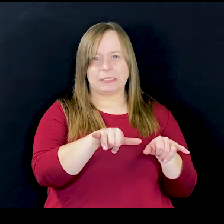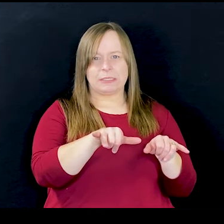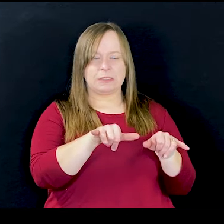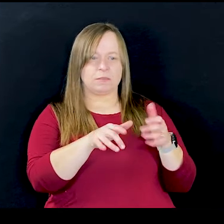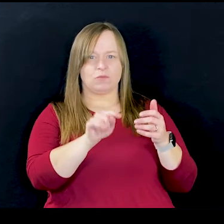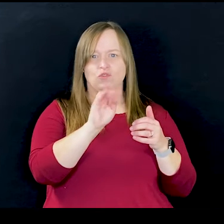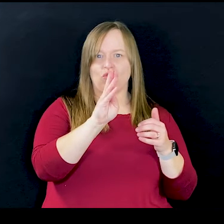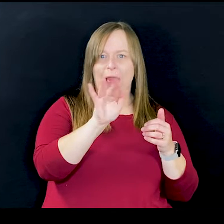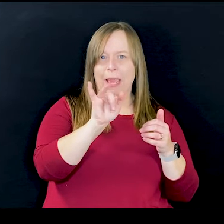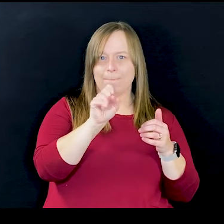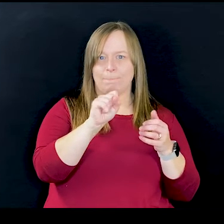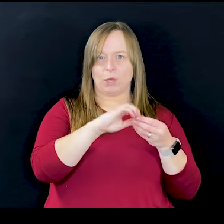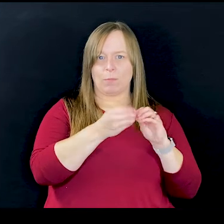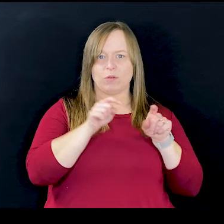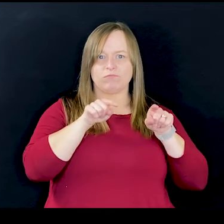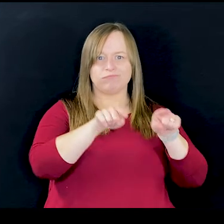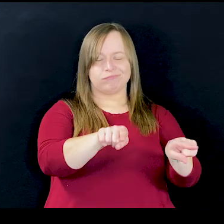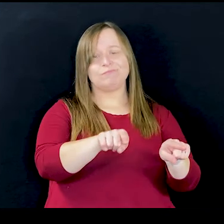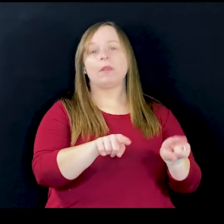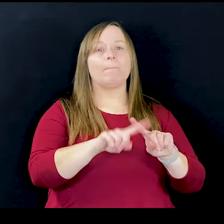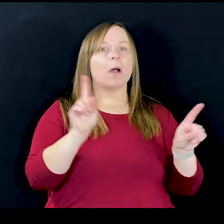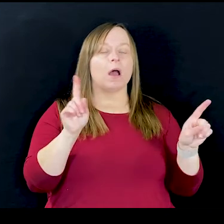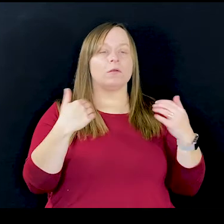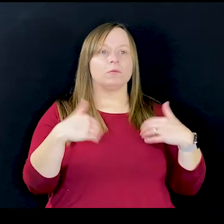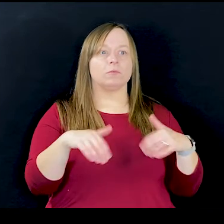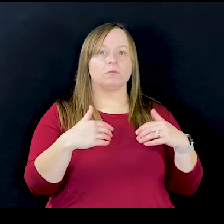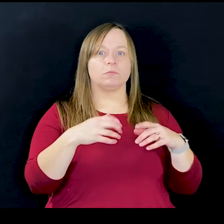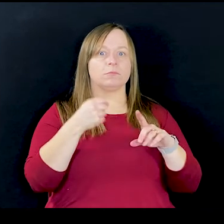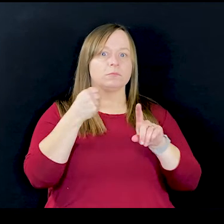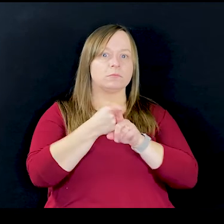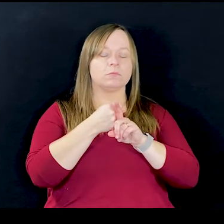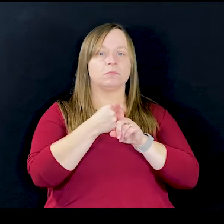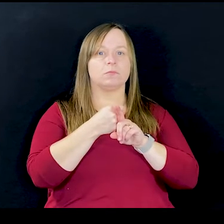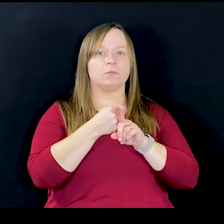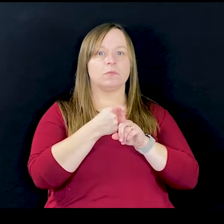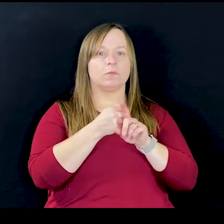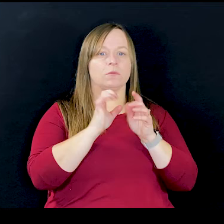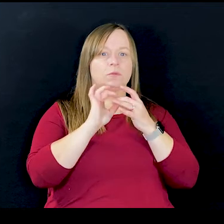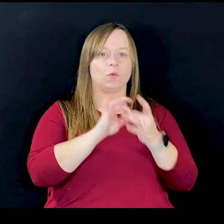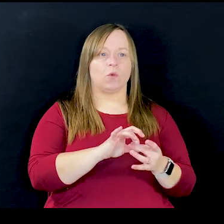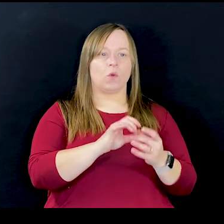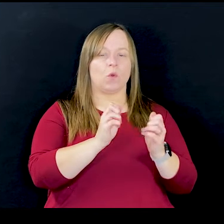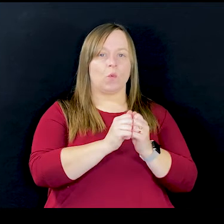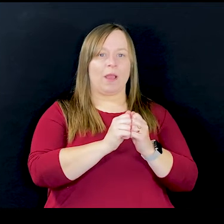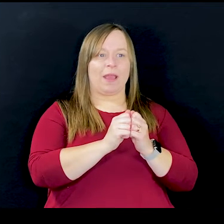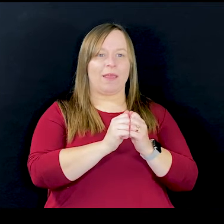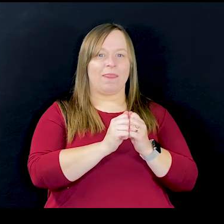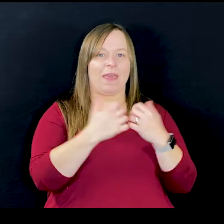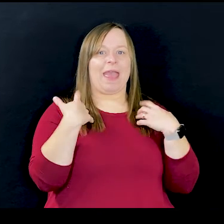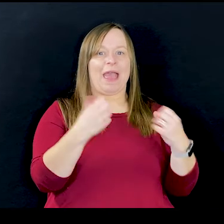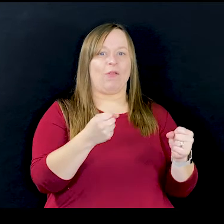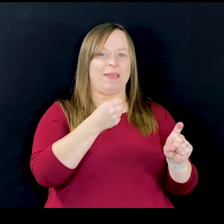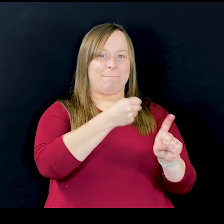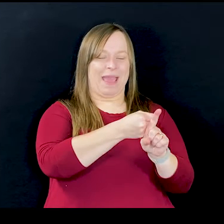the tribes were situated. But the disproportionate effect was with regard to adverse health impacts.